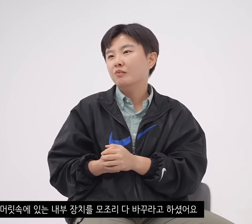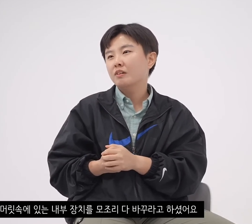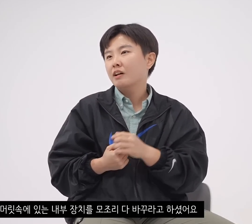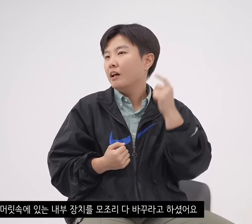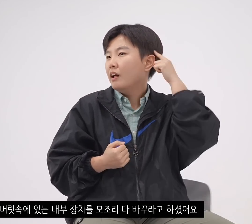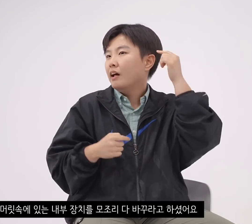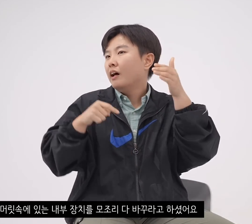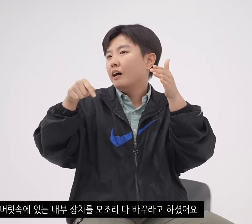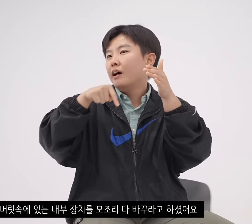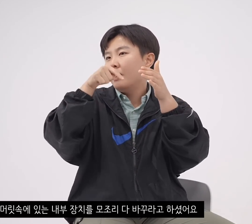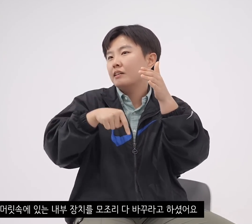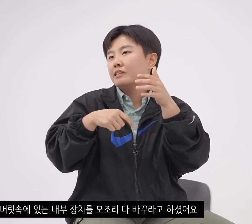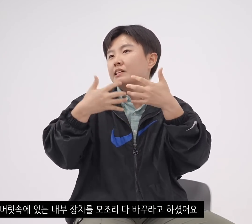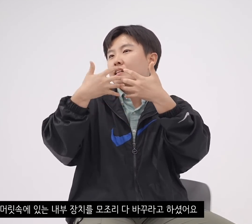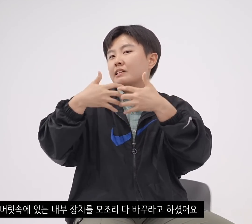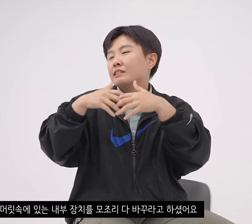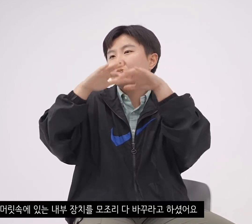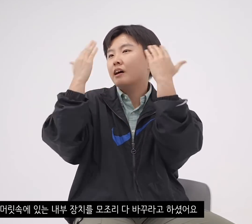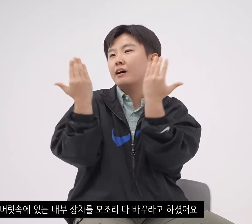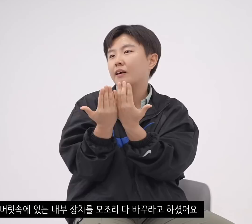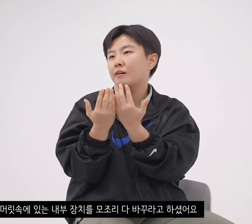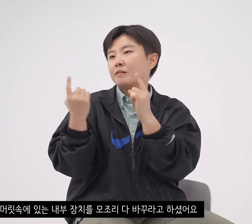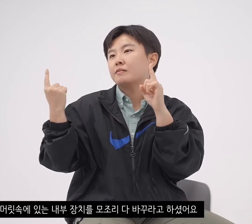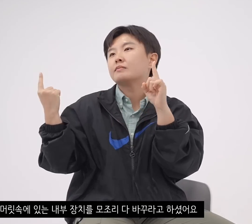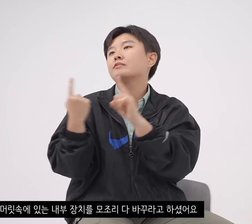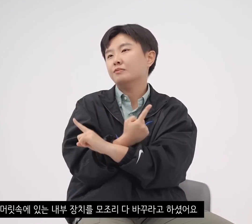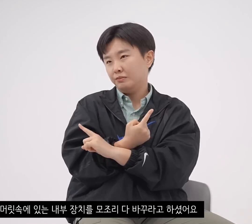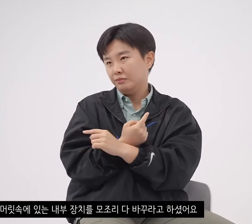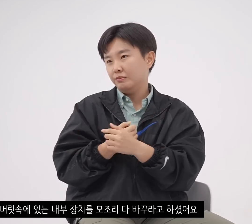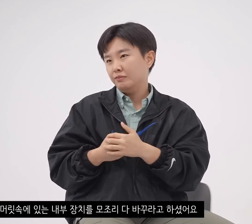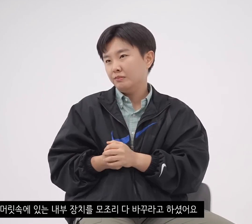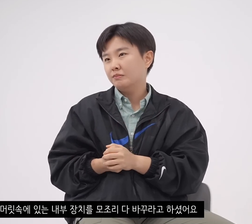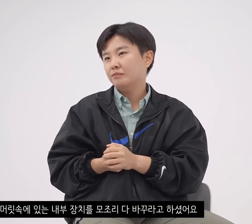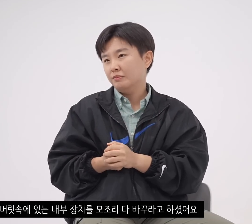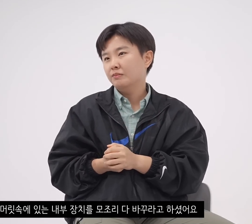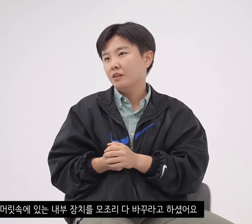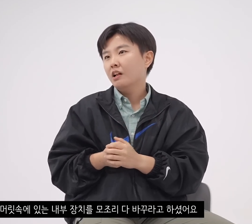He told me to change all the devices.